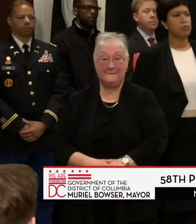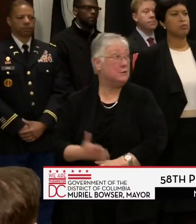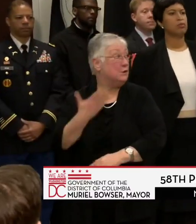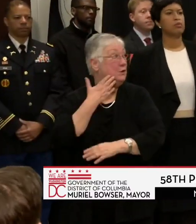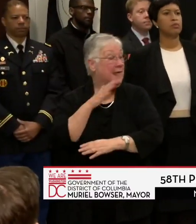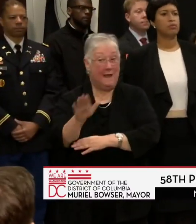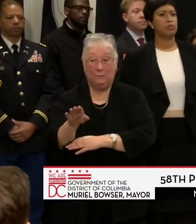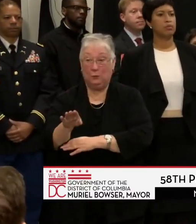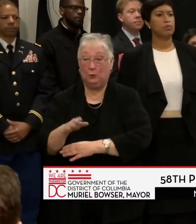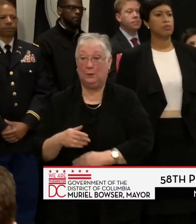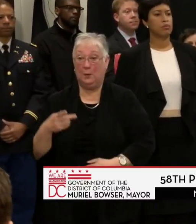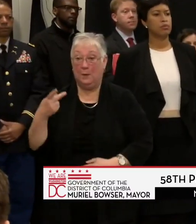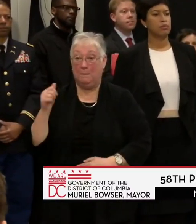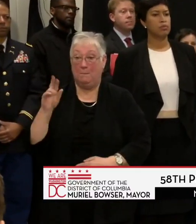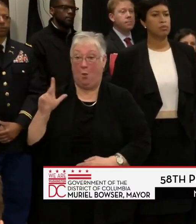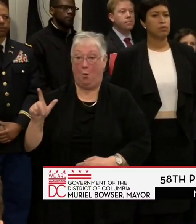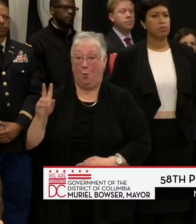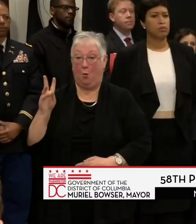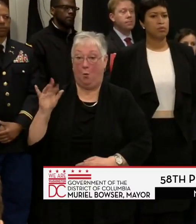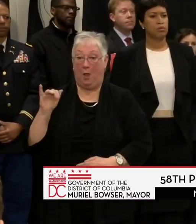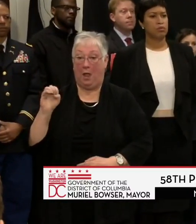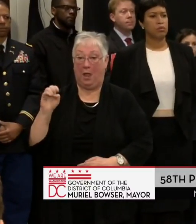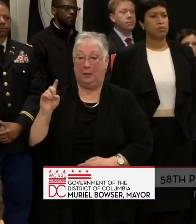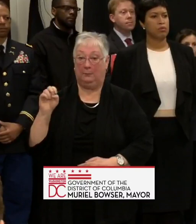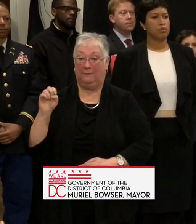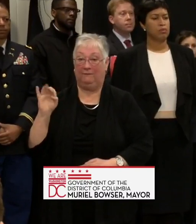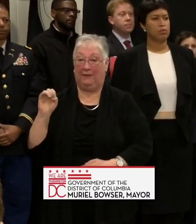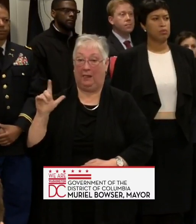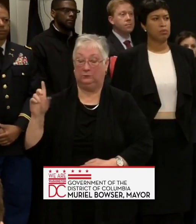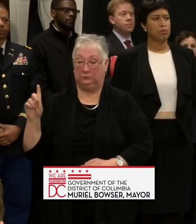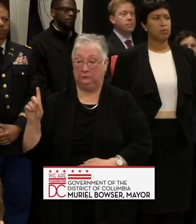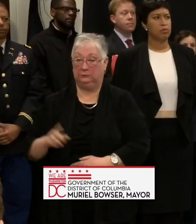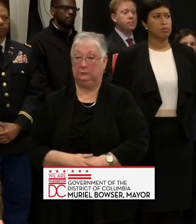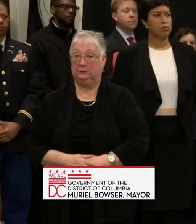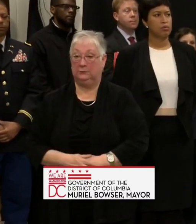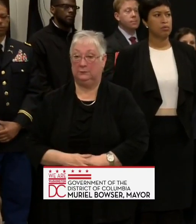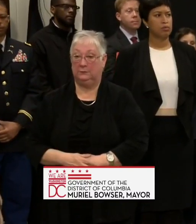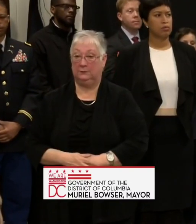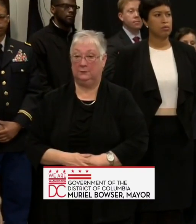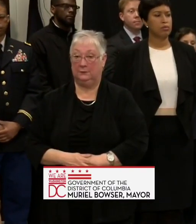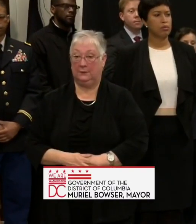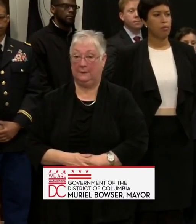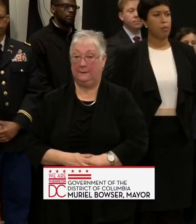WIEDEFELD GENERAL MANAGER OF METRO. WE WANT TO TALK ABOUT THE OPERATIONS WE WILL BE PERFORMING